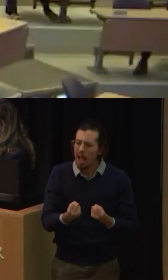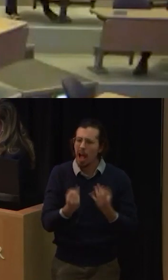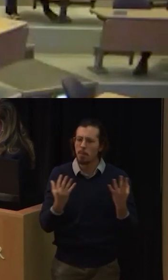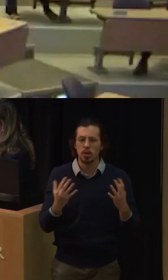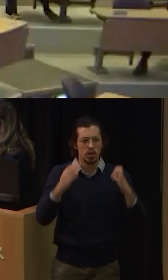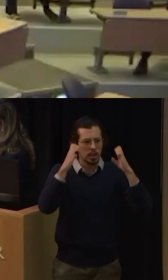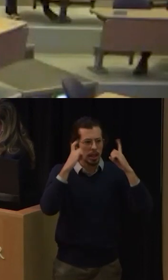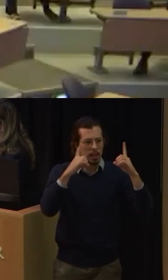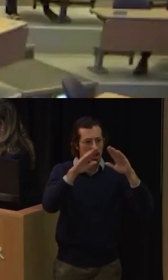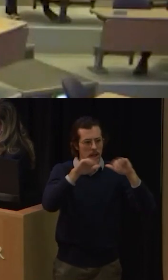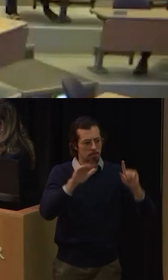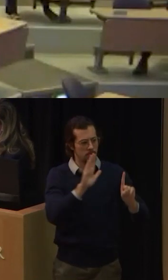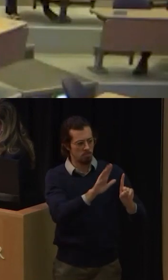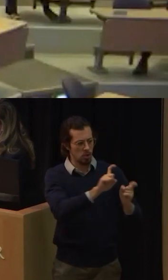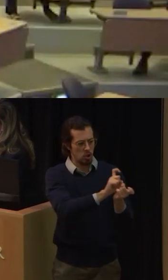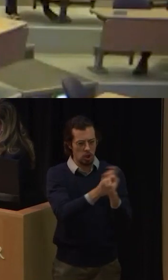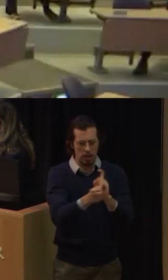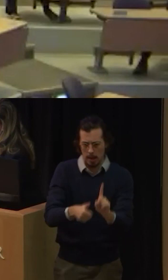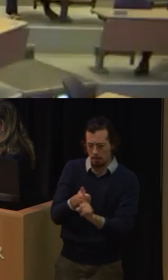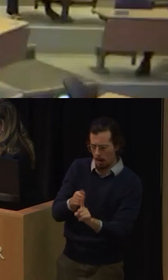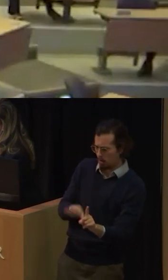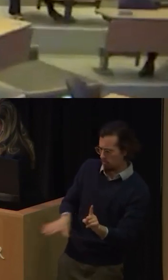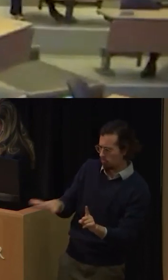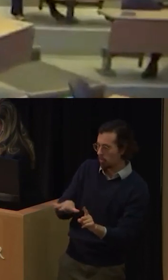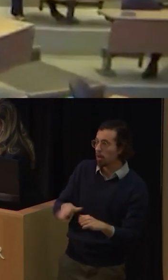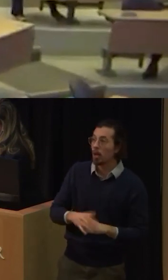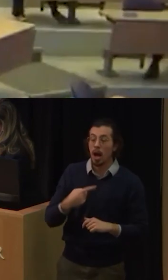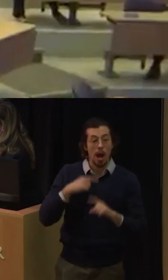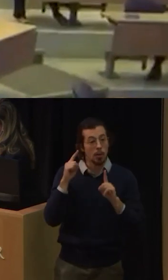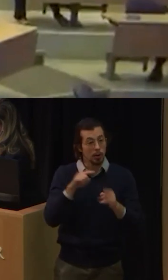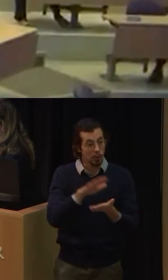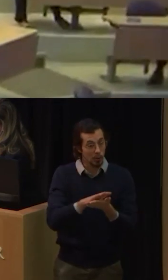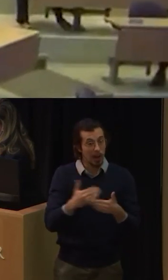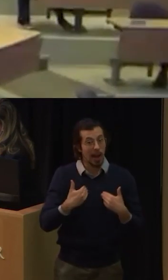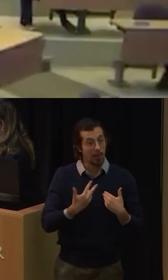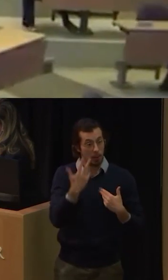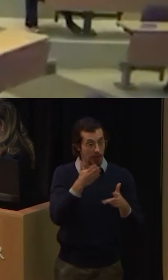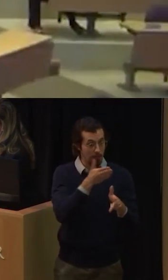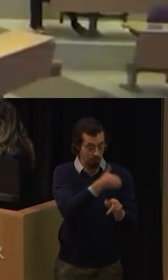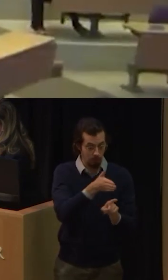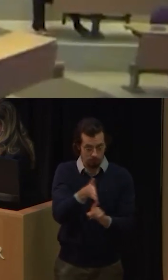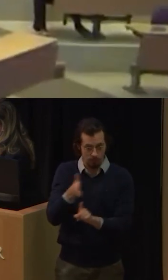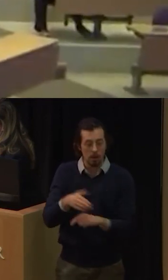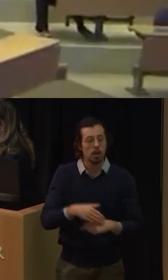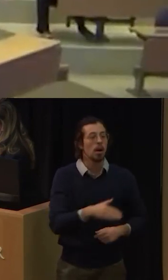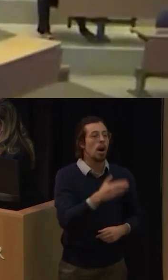has impacted this. When I was going to school, there were three tracks. You had your honors, regents, and local,